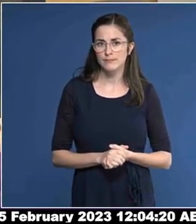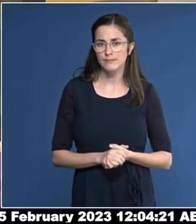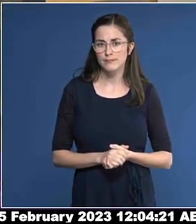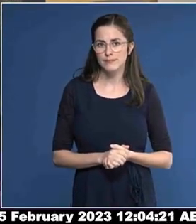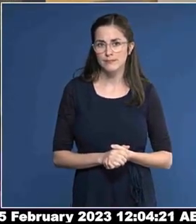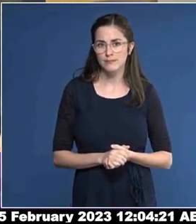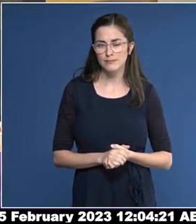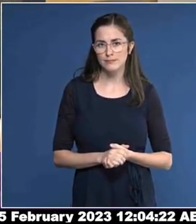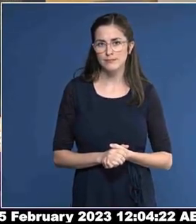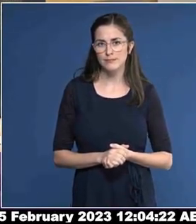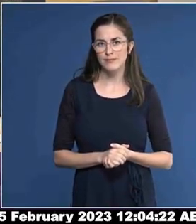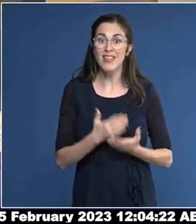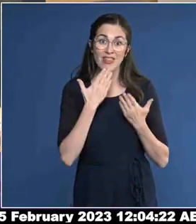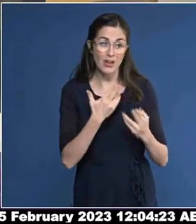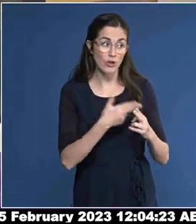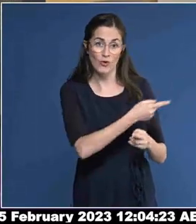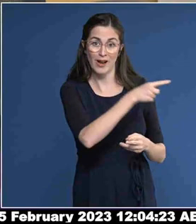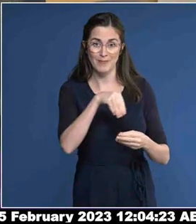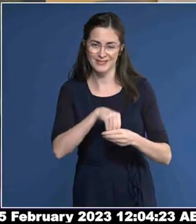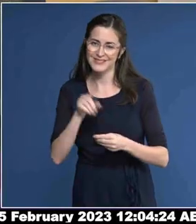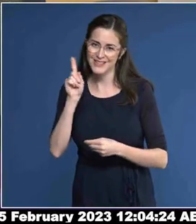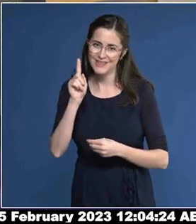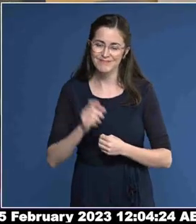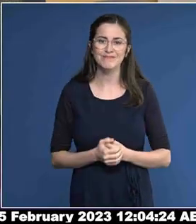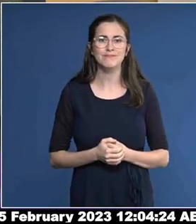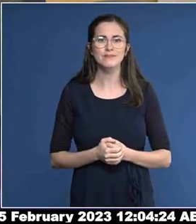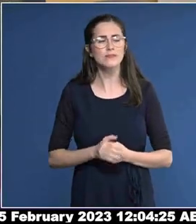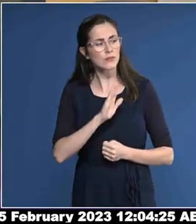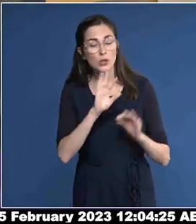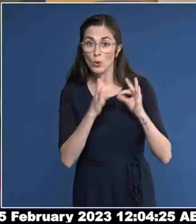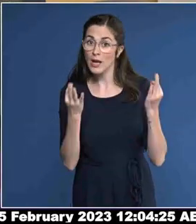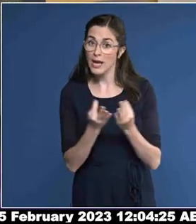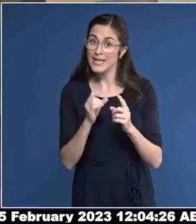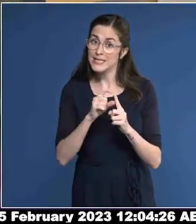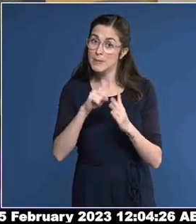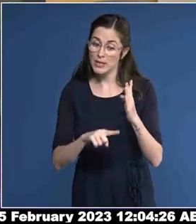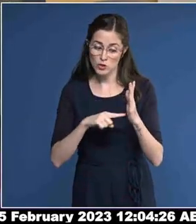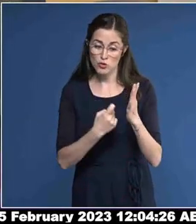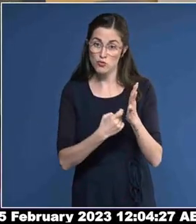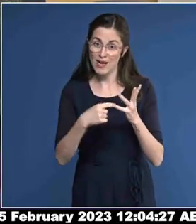Now, for The Disability Trust, your organisation supports close to 5,000 - so